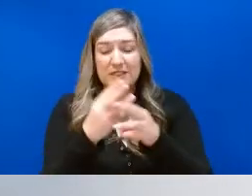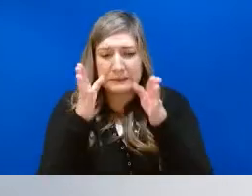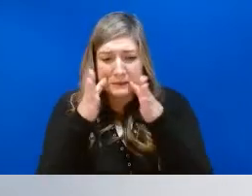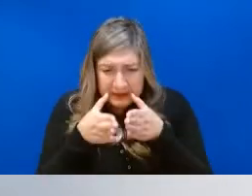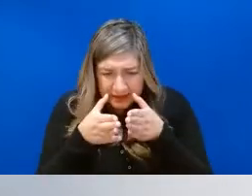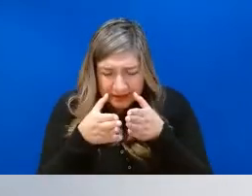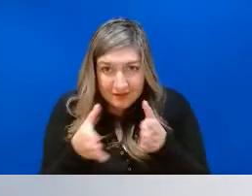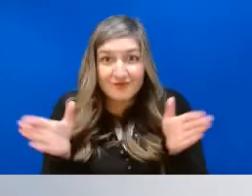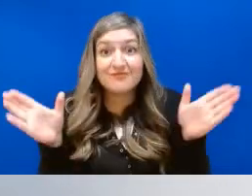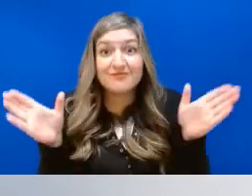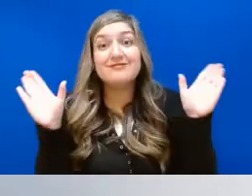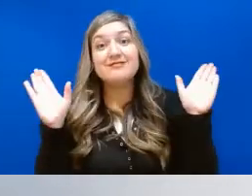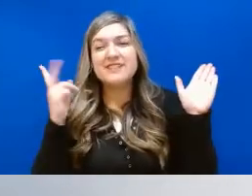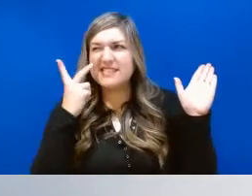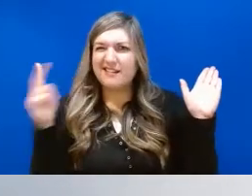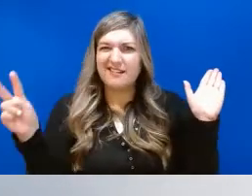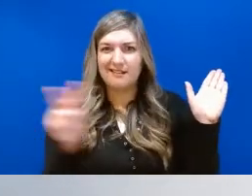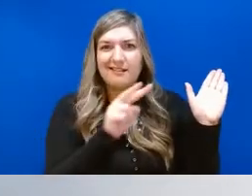Next slide, please.